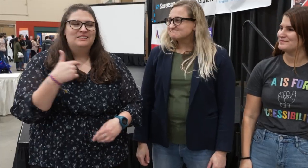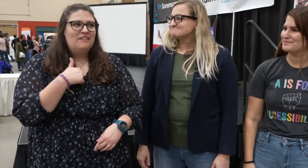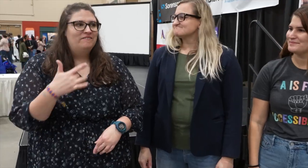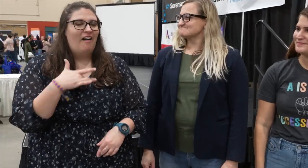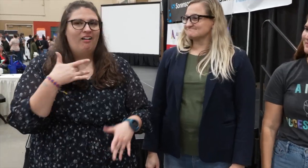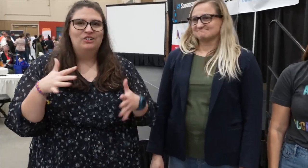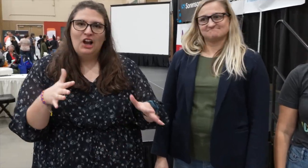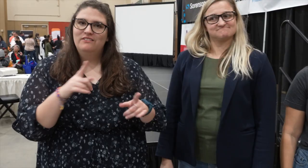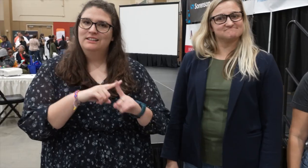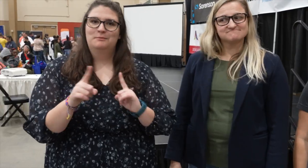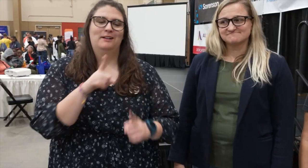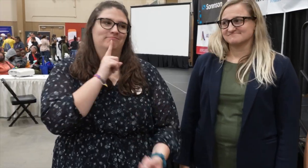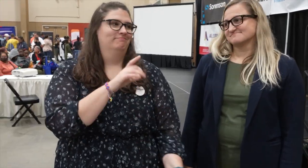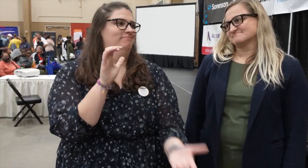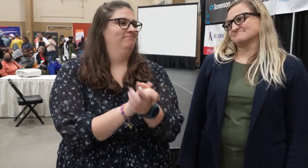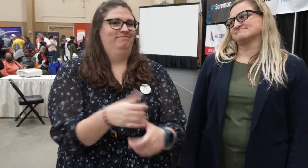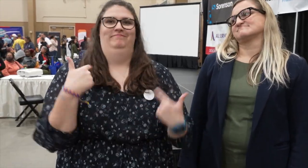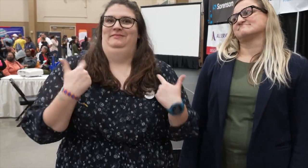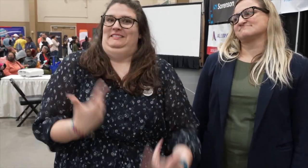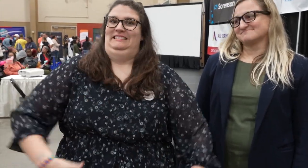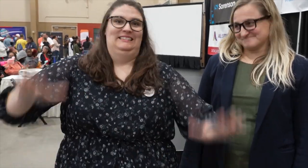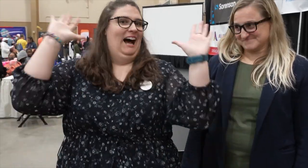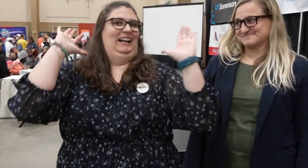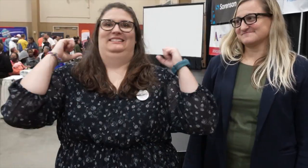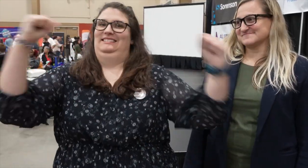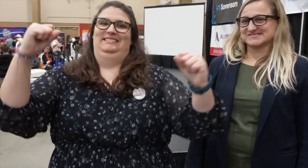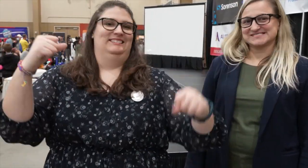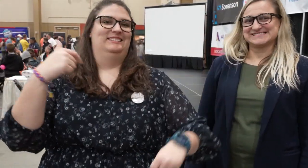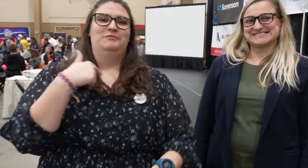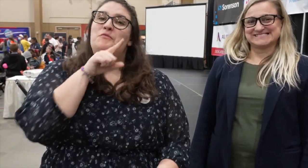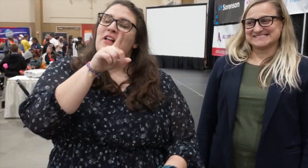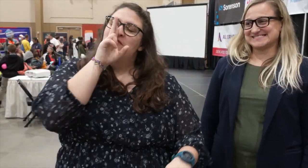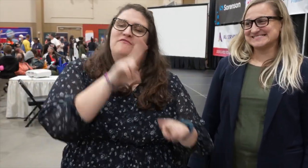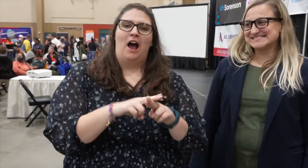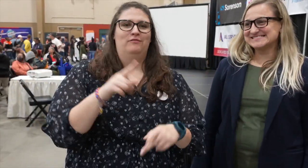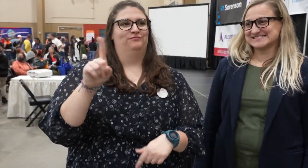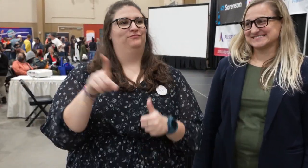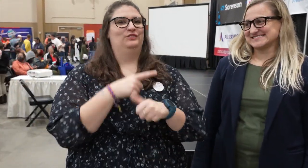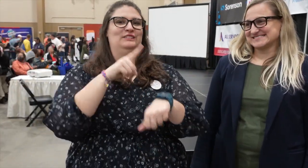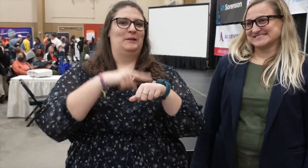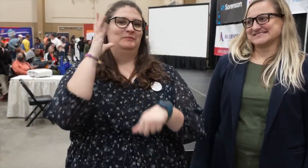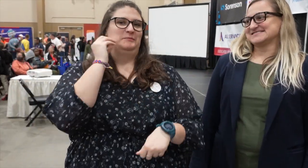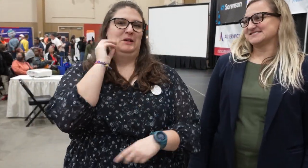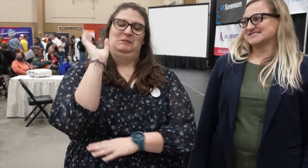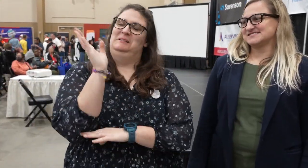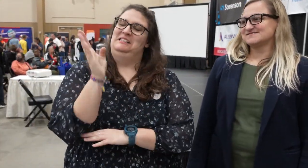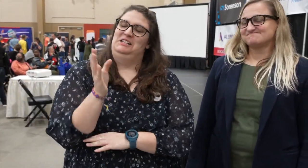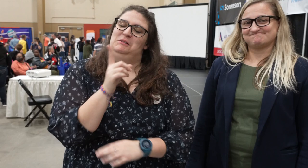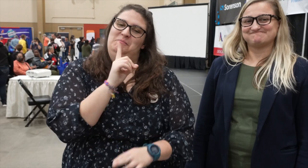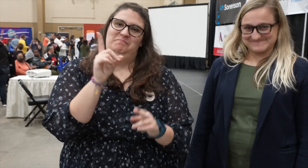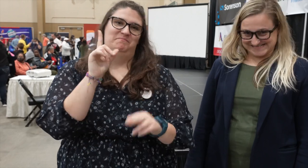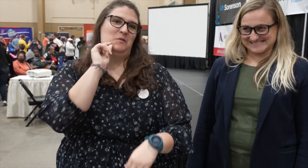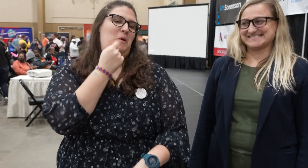I felt nervous at my presentation, but I’m relieved to be done! It was really fun at my first time giving a presentation,